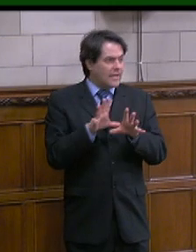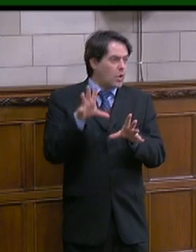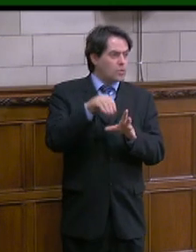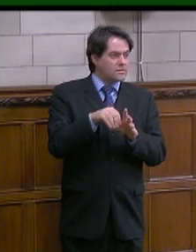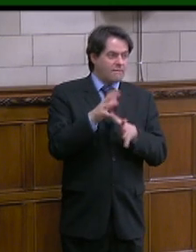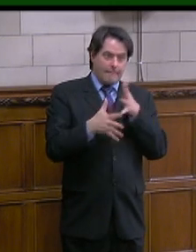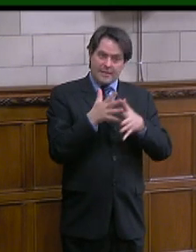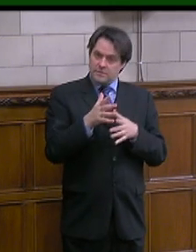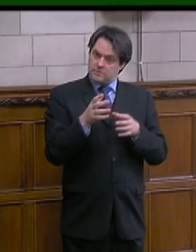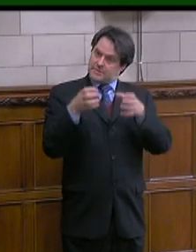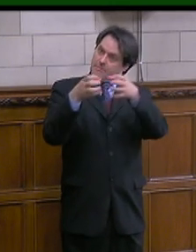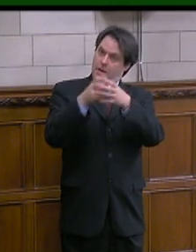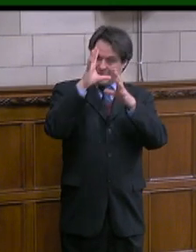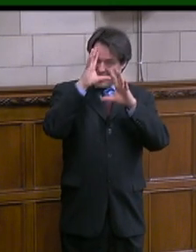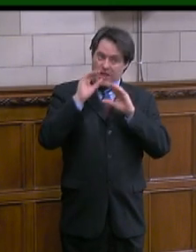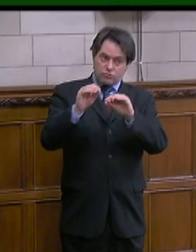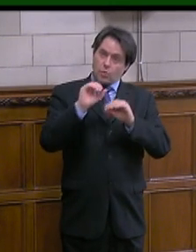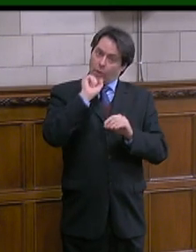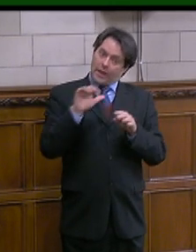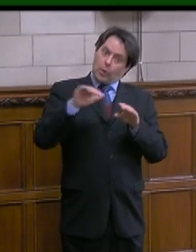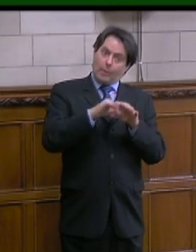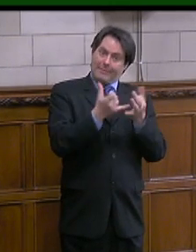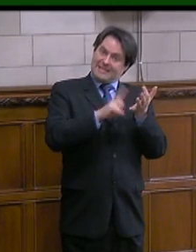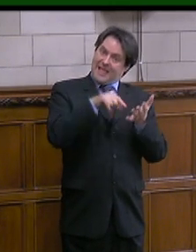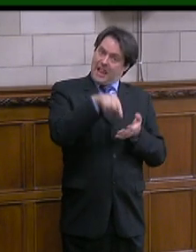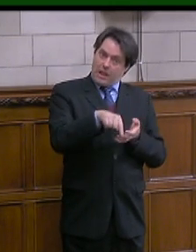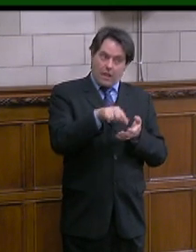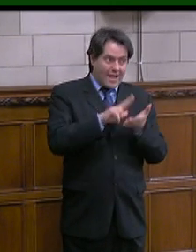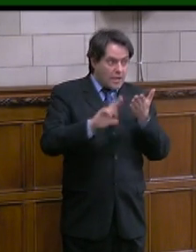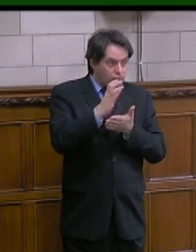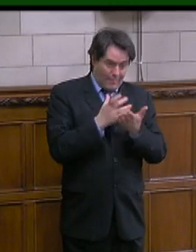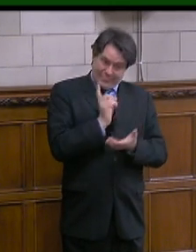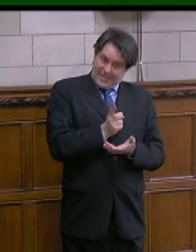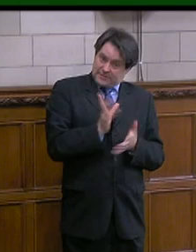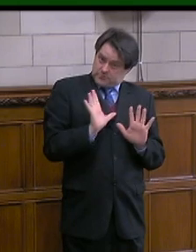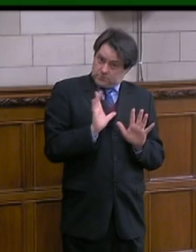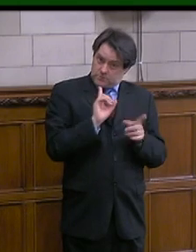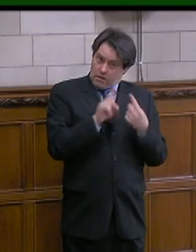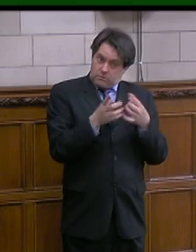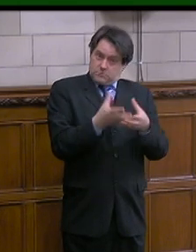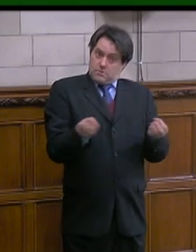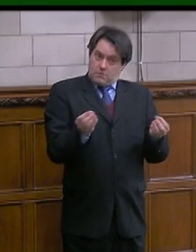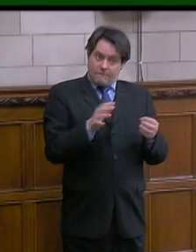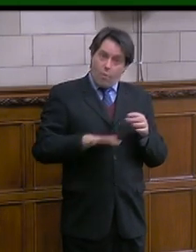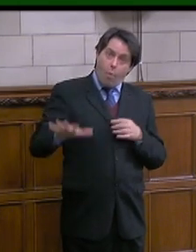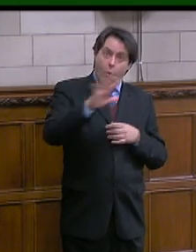be for the Department for Education to include British Sign Language in the national curriculum for all schools and all children?